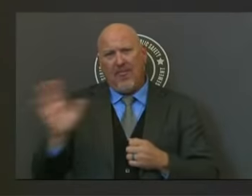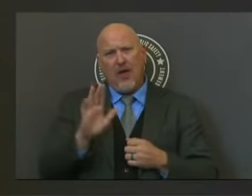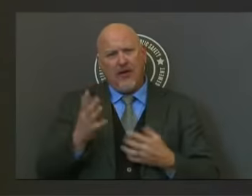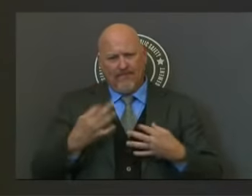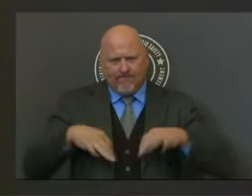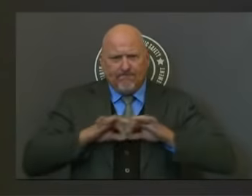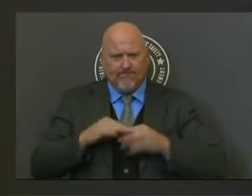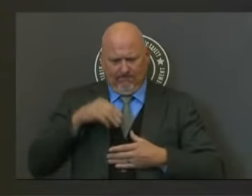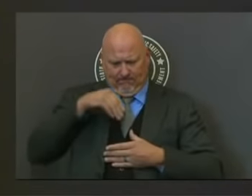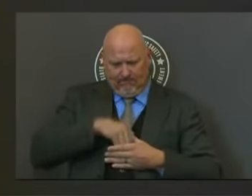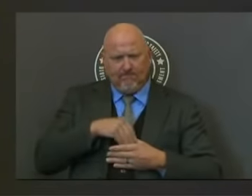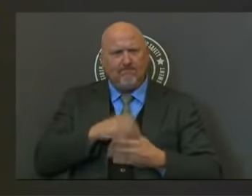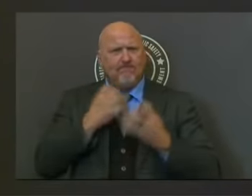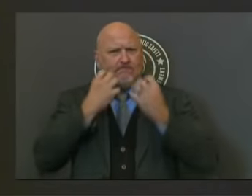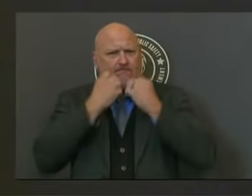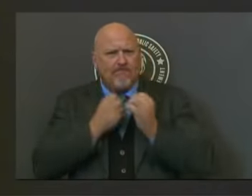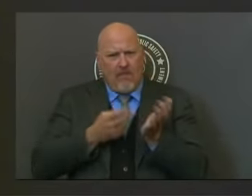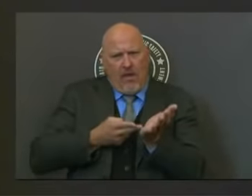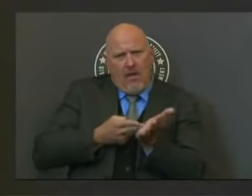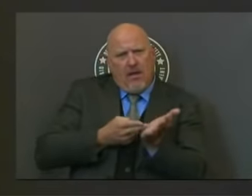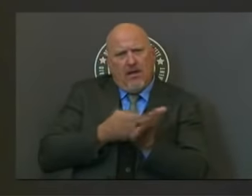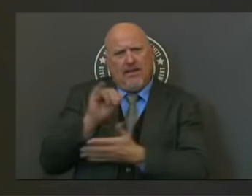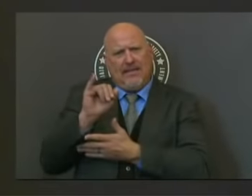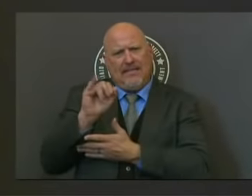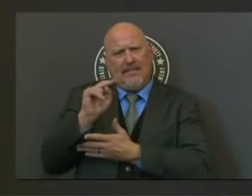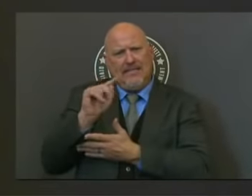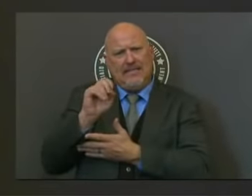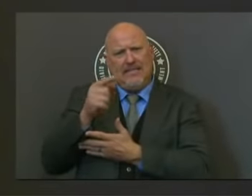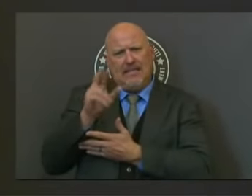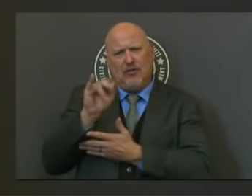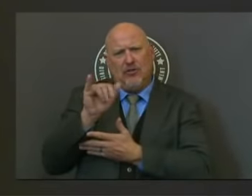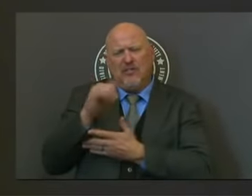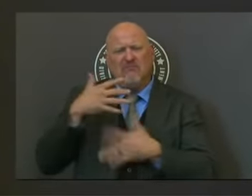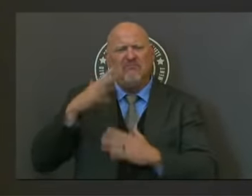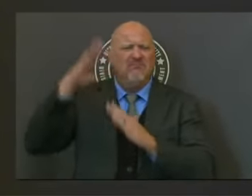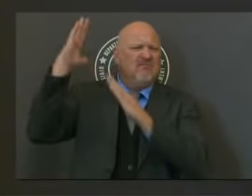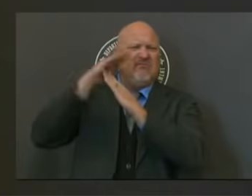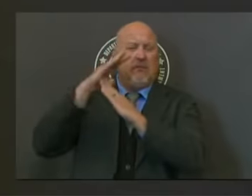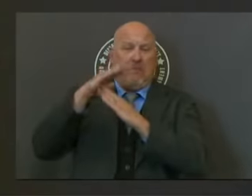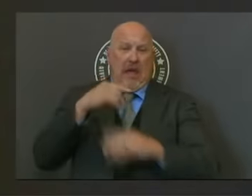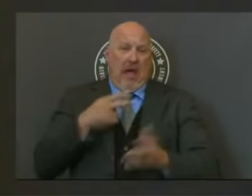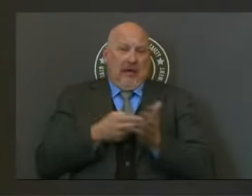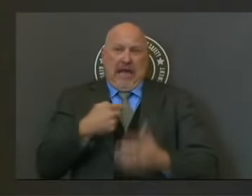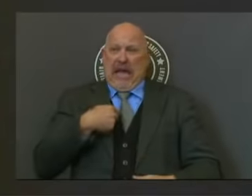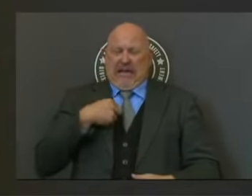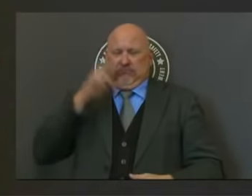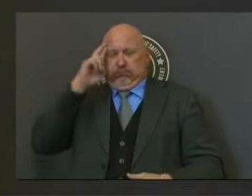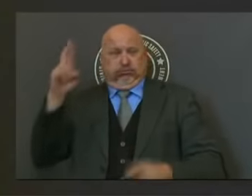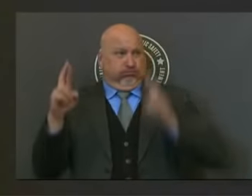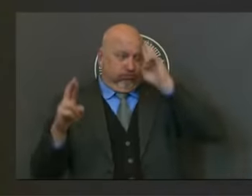individuals in the highest of